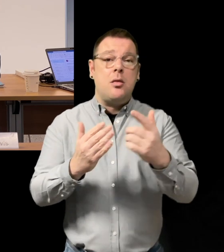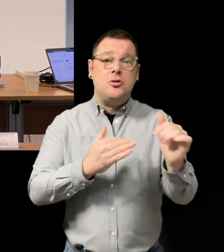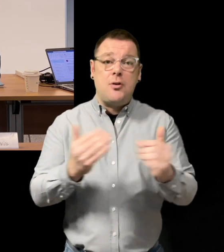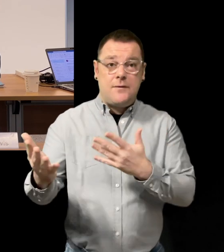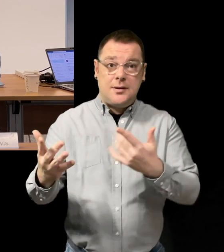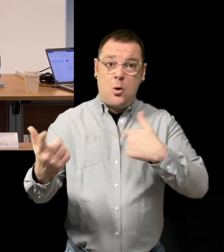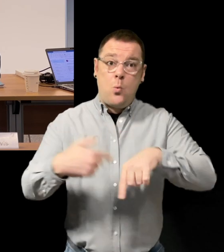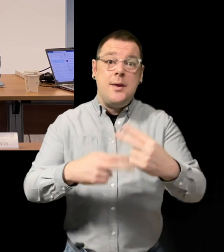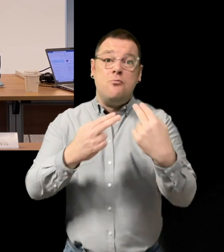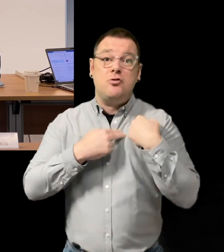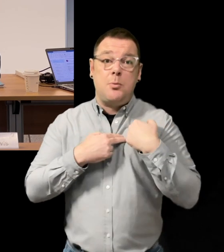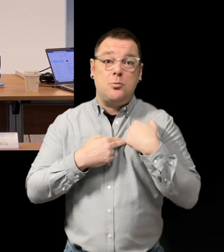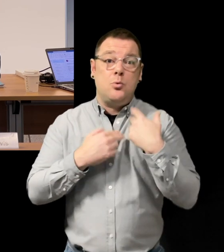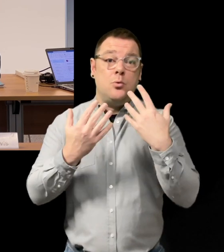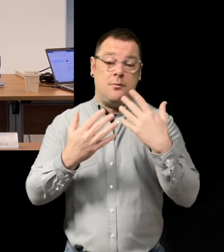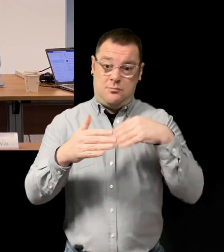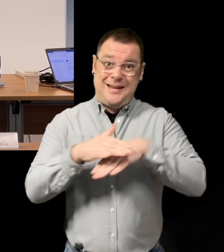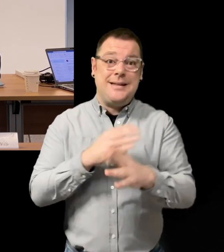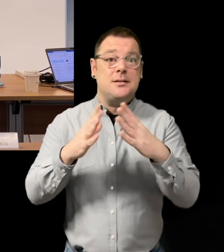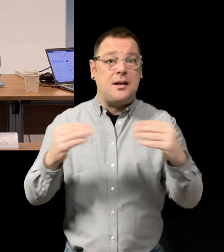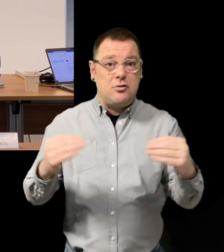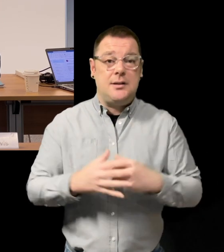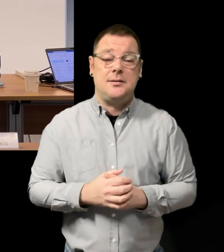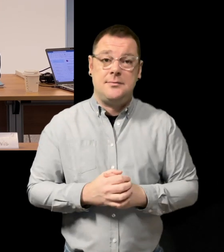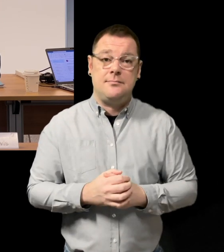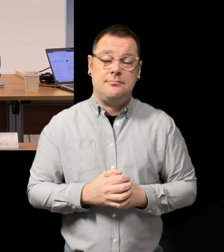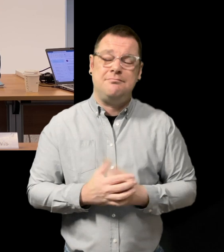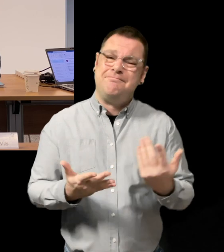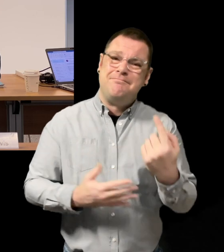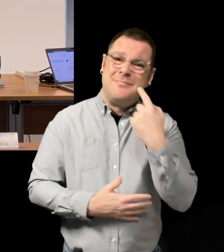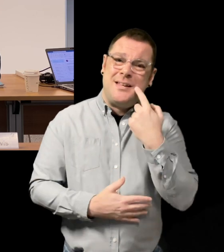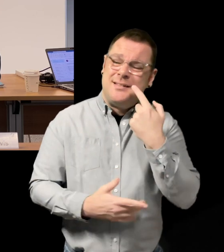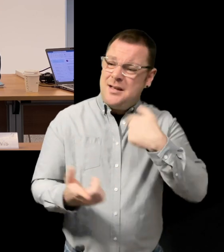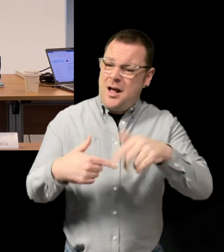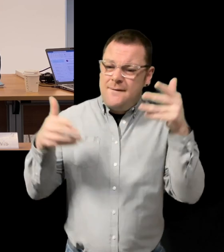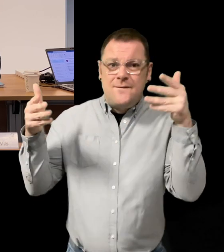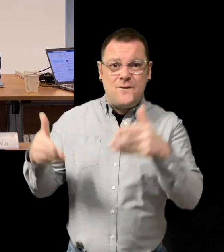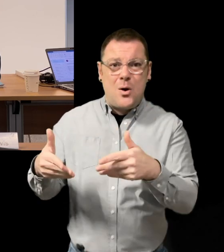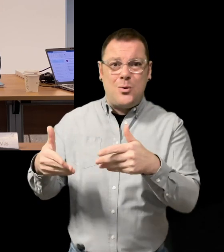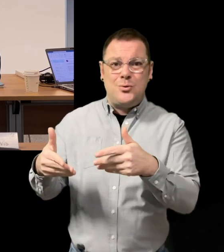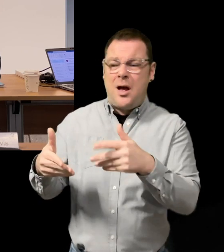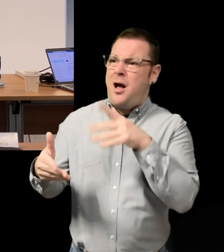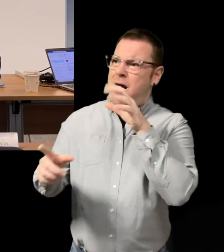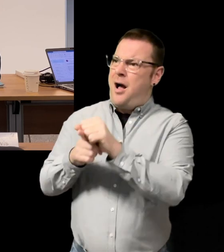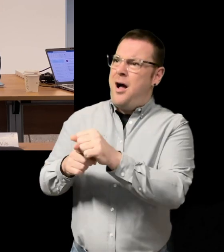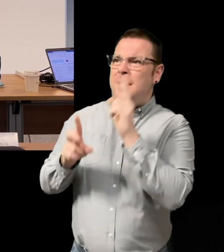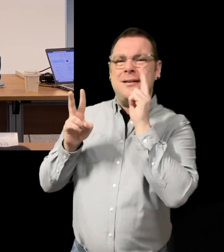that we are responsible for delivering in Surrey. It is often easy for us to focus on the most visible services,